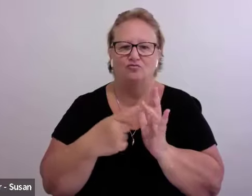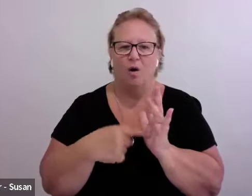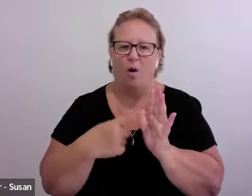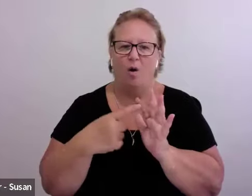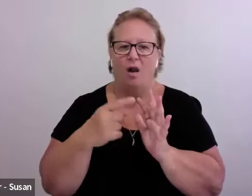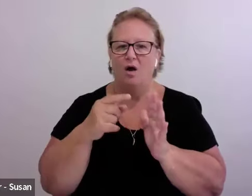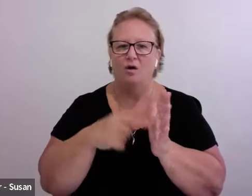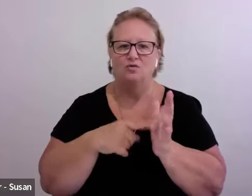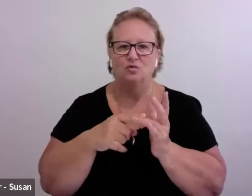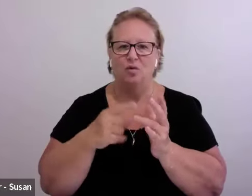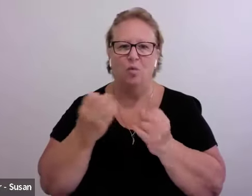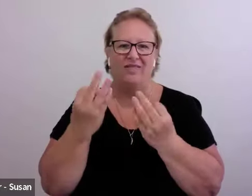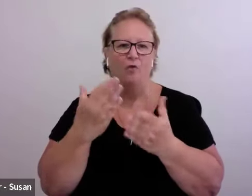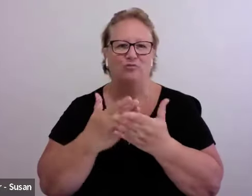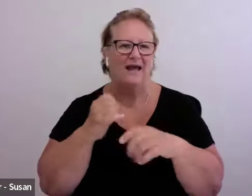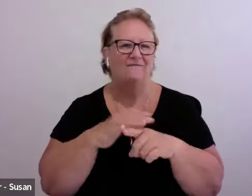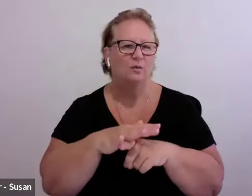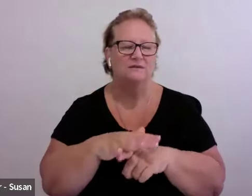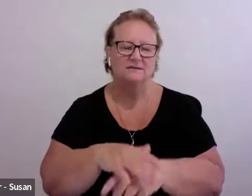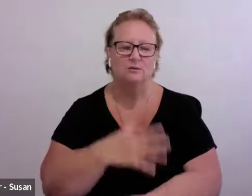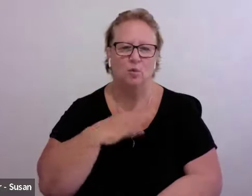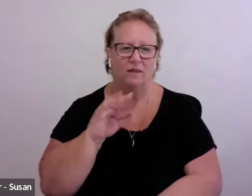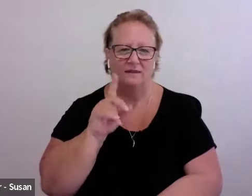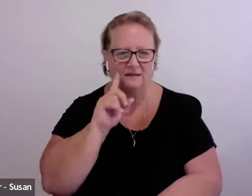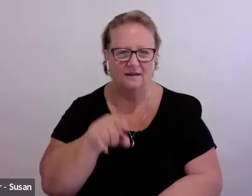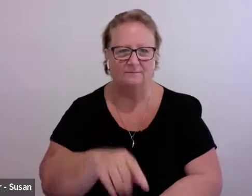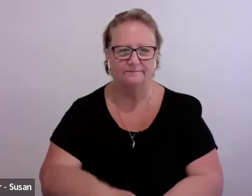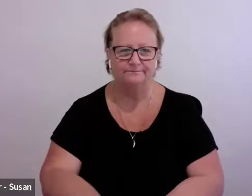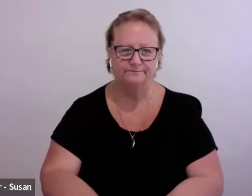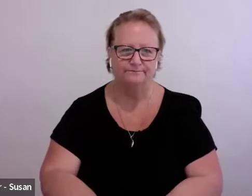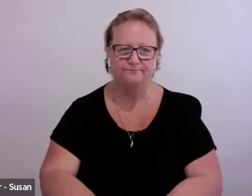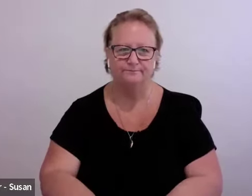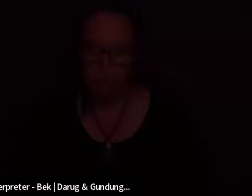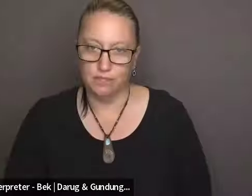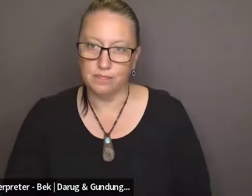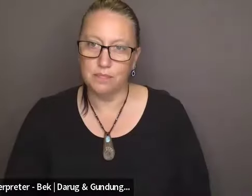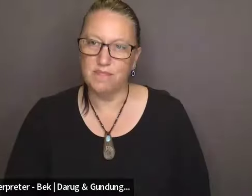sharing. This means moving beyond token roles or